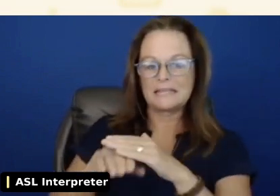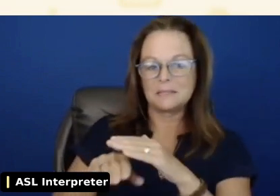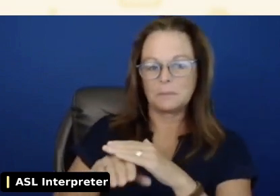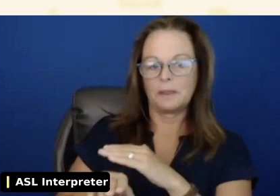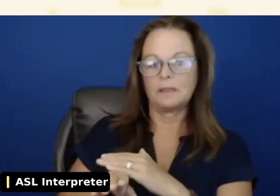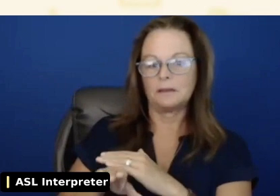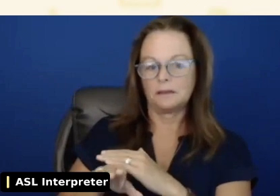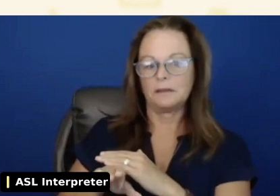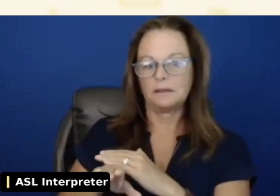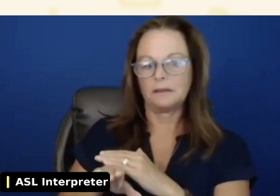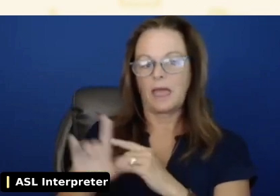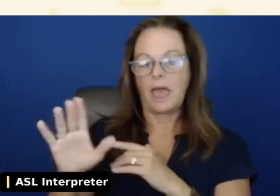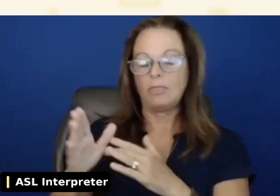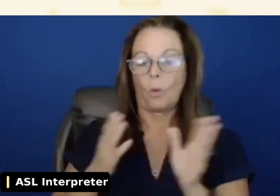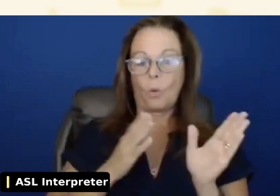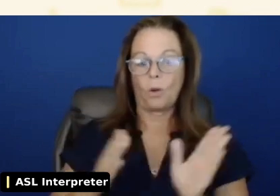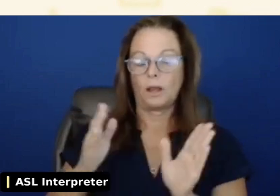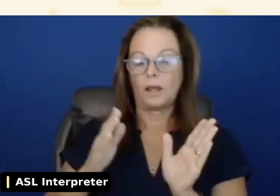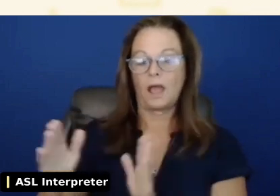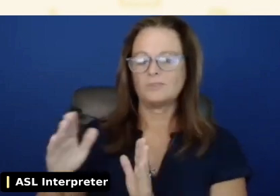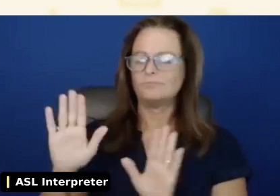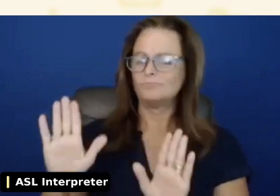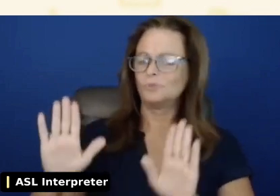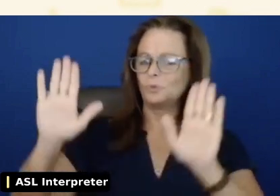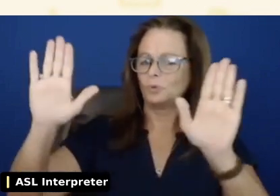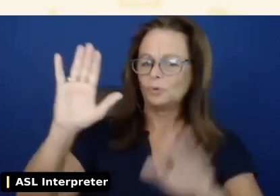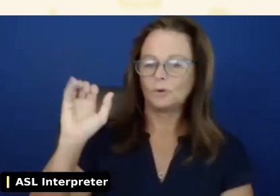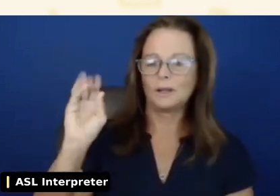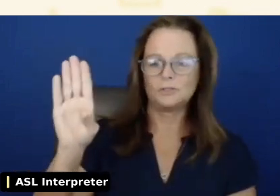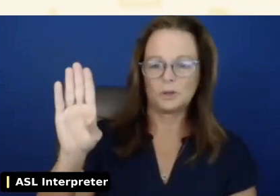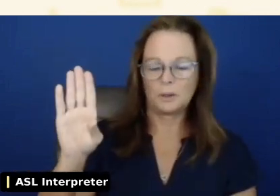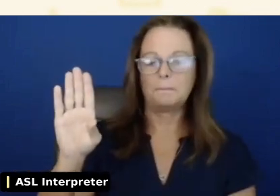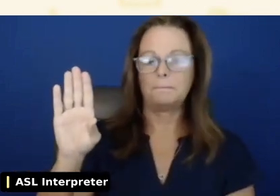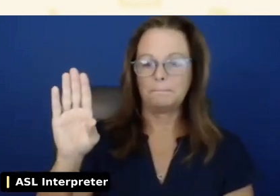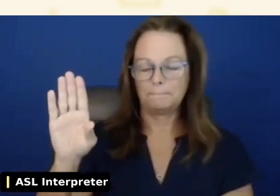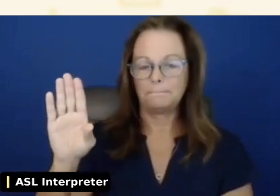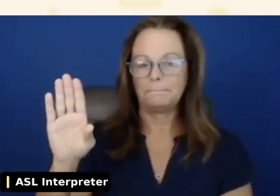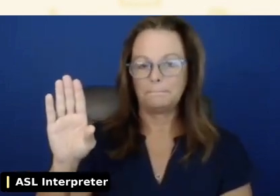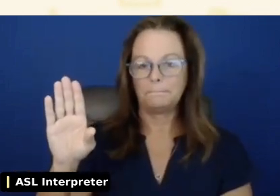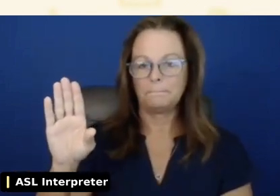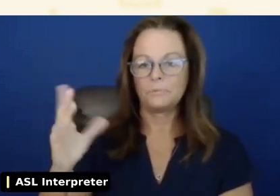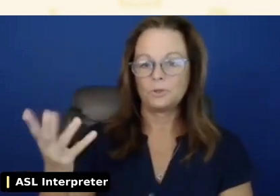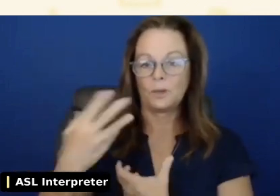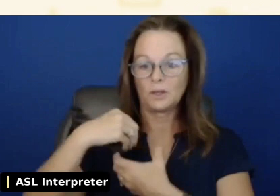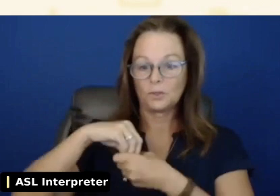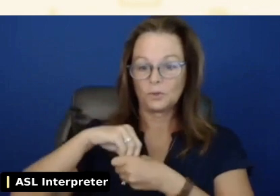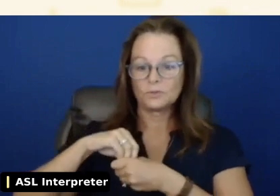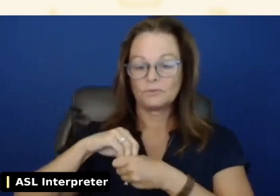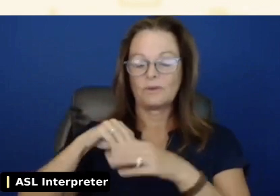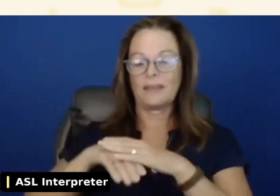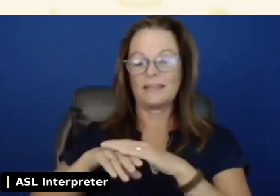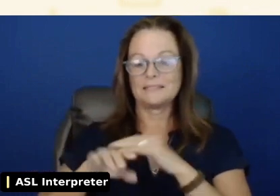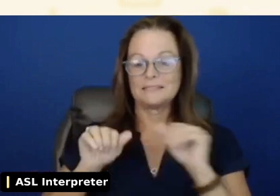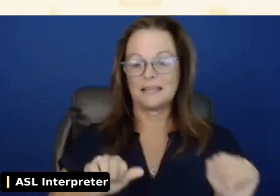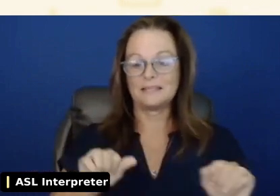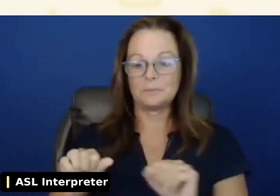The organizing team did a great job to make it as inclusive and accessible as possible.